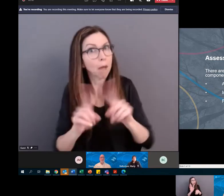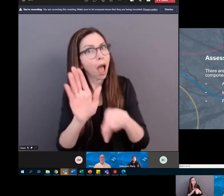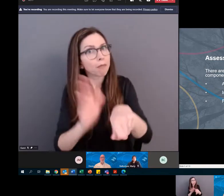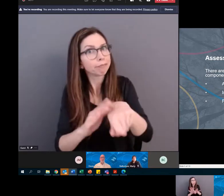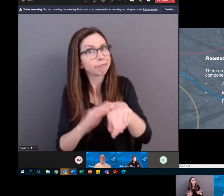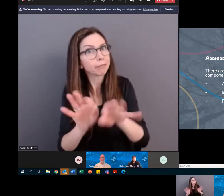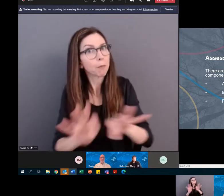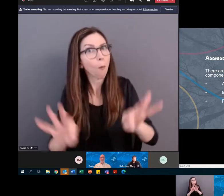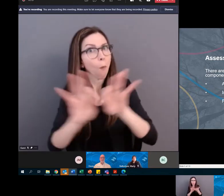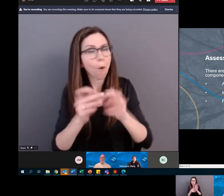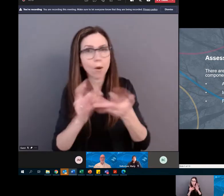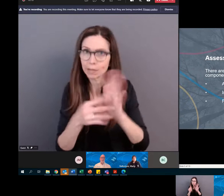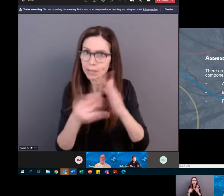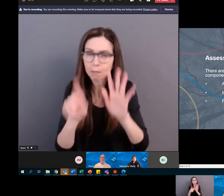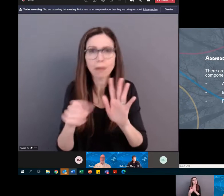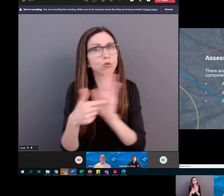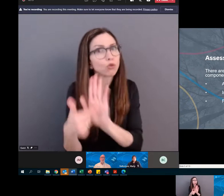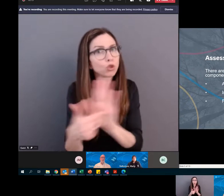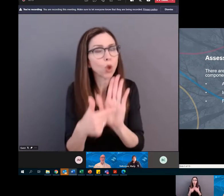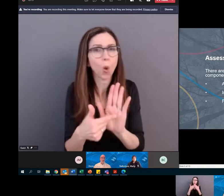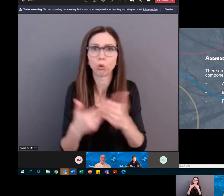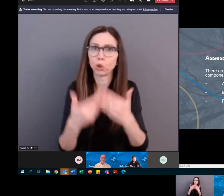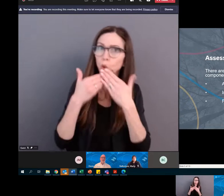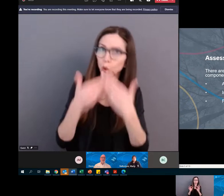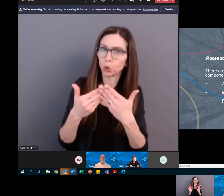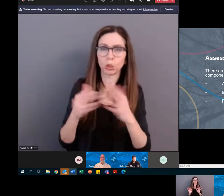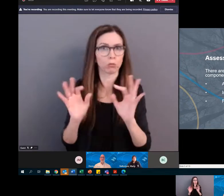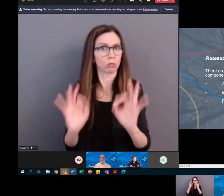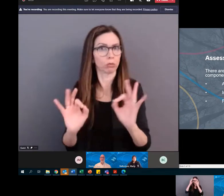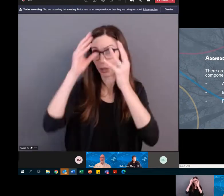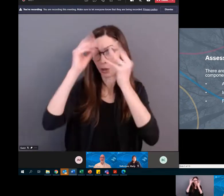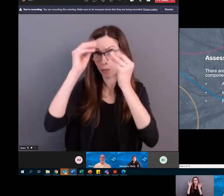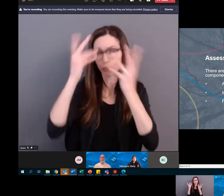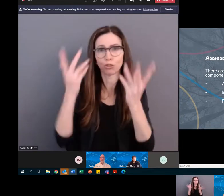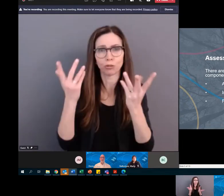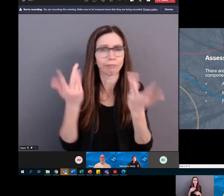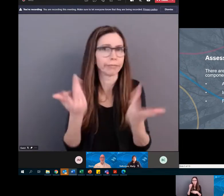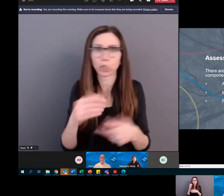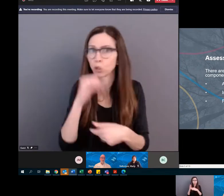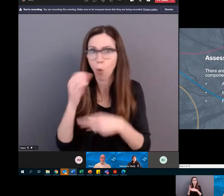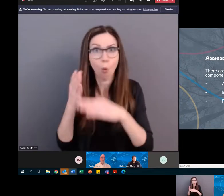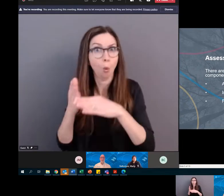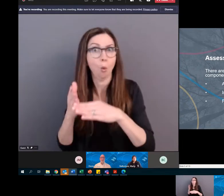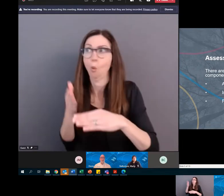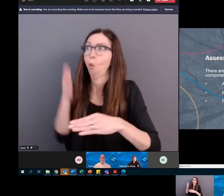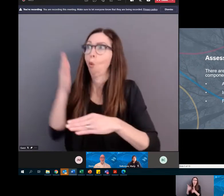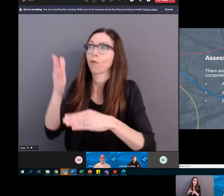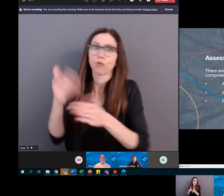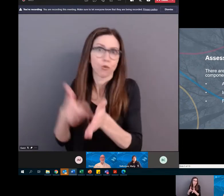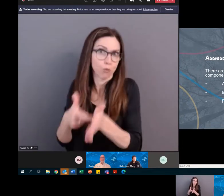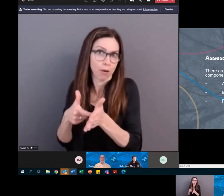proposed. Don’t submit support material that exceeds recommended guidelines.